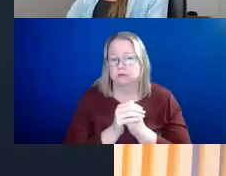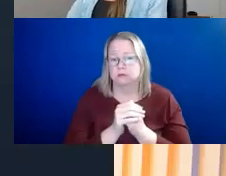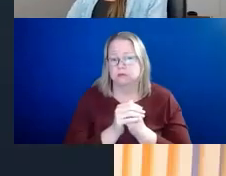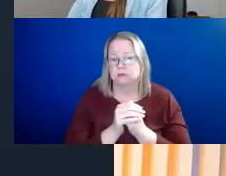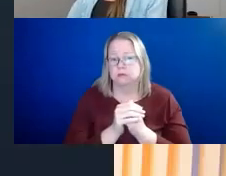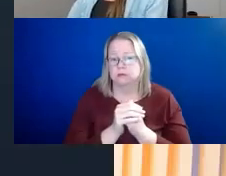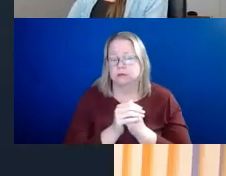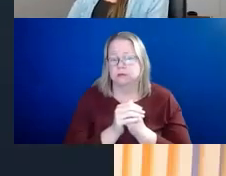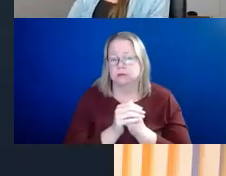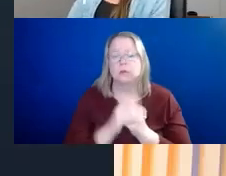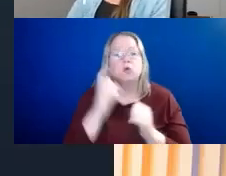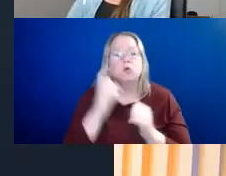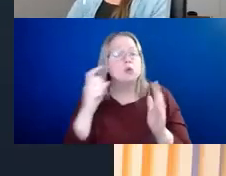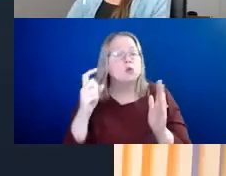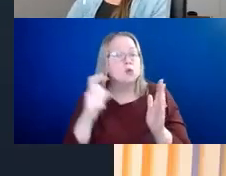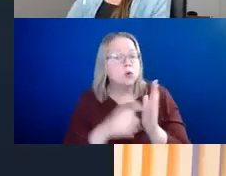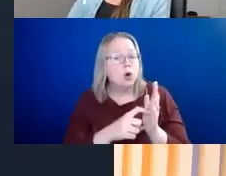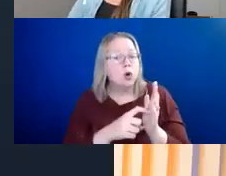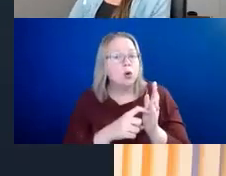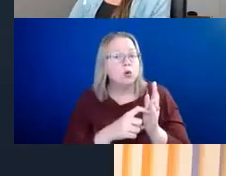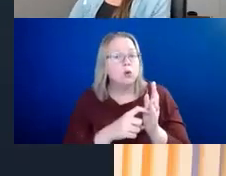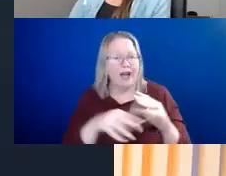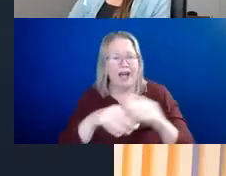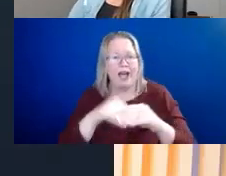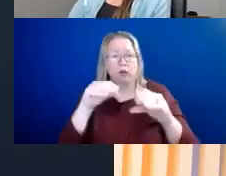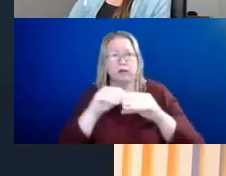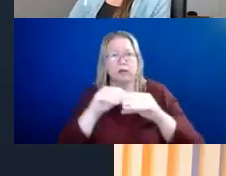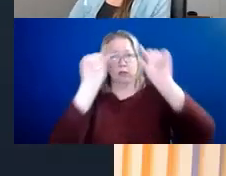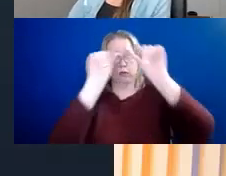session. 12:22:46 You will notice 12:22:49 in the perimeter of the screen you can see this graphic